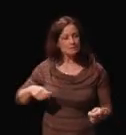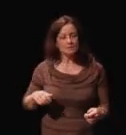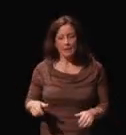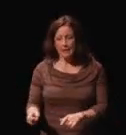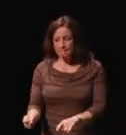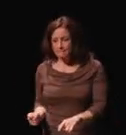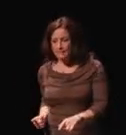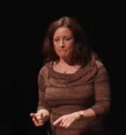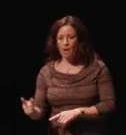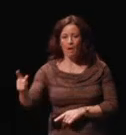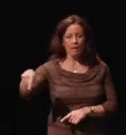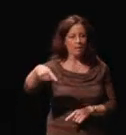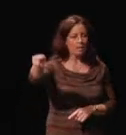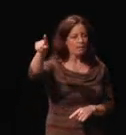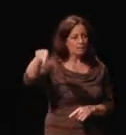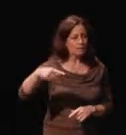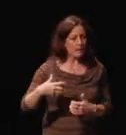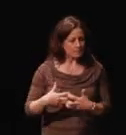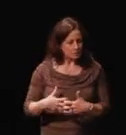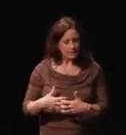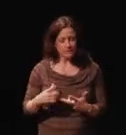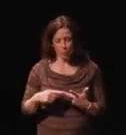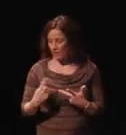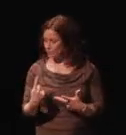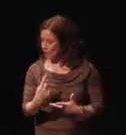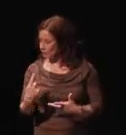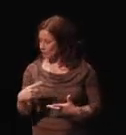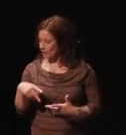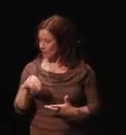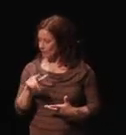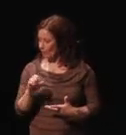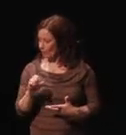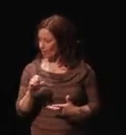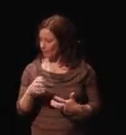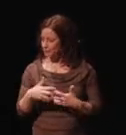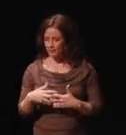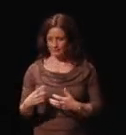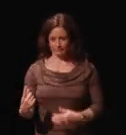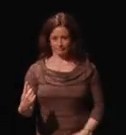and there's one solitary Pong machine that's just started to appear.